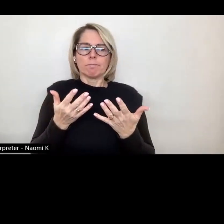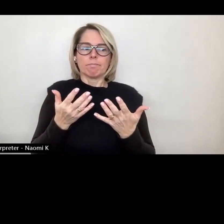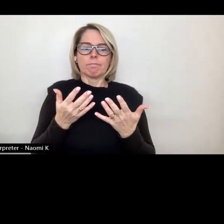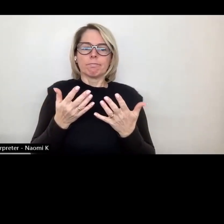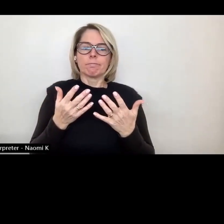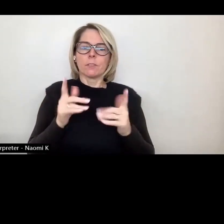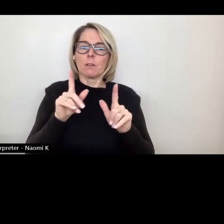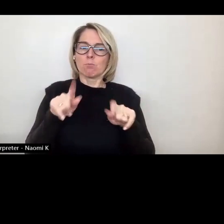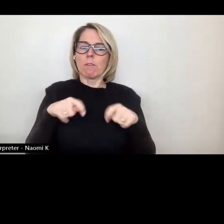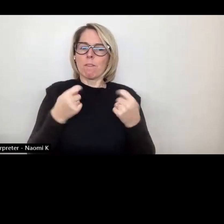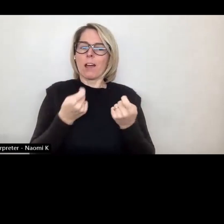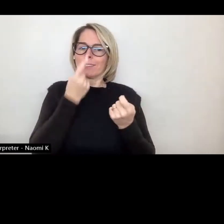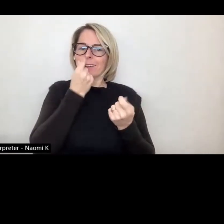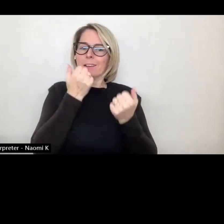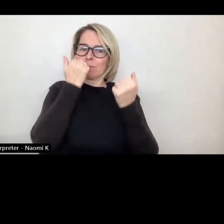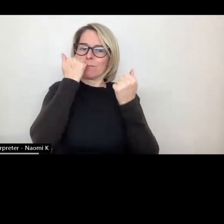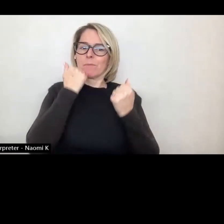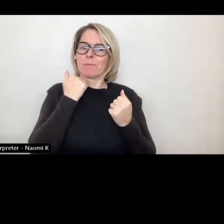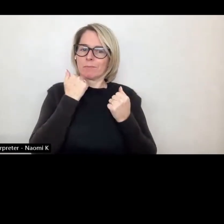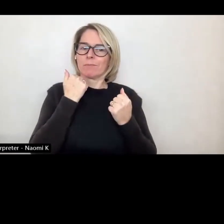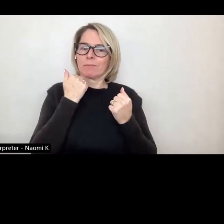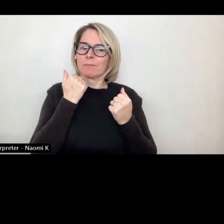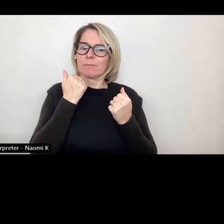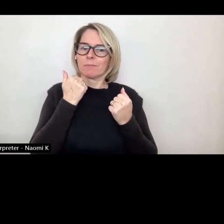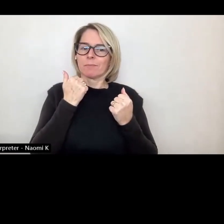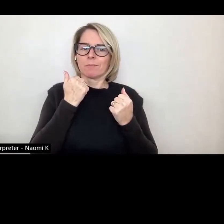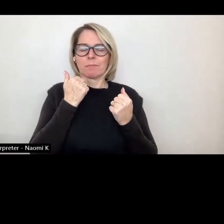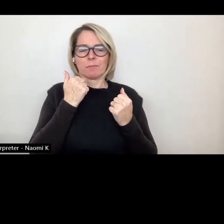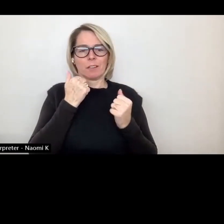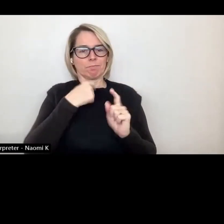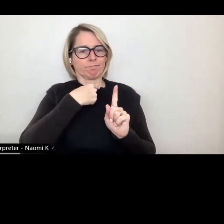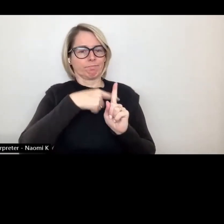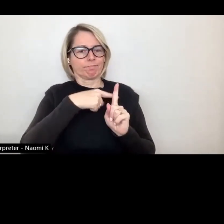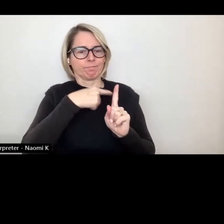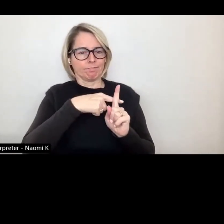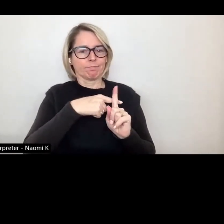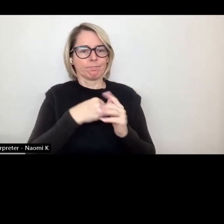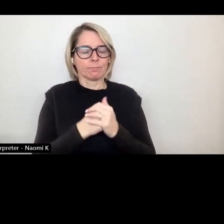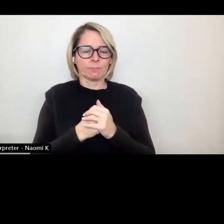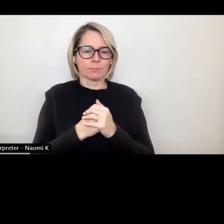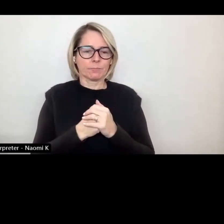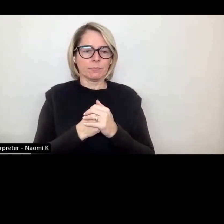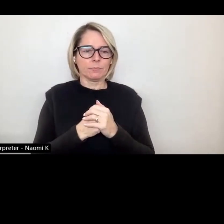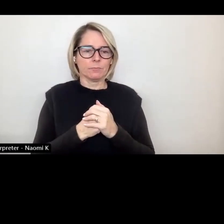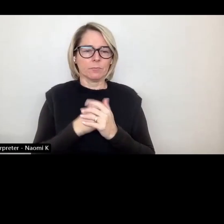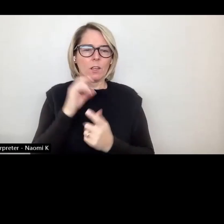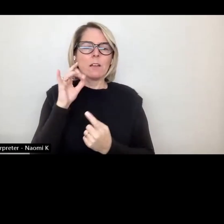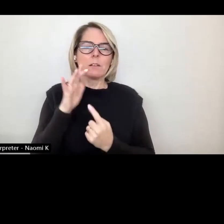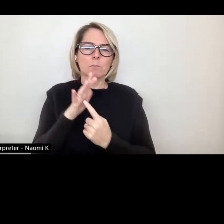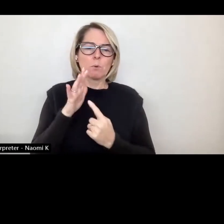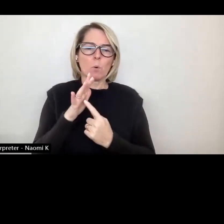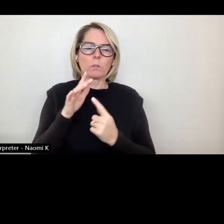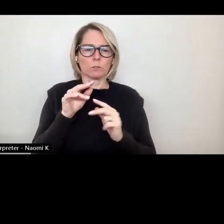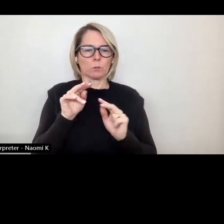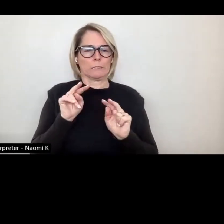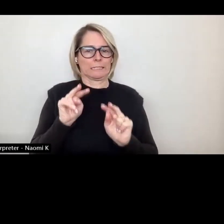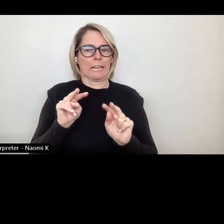And also I think it's worth looking at the patterns over time within the program.